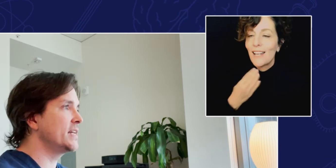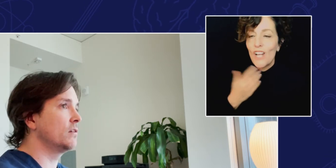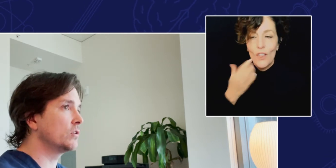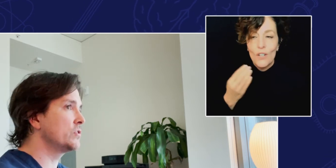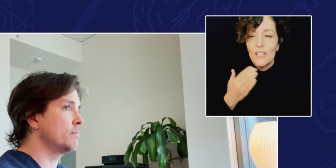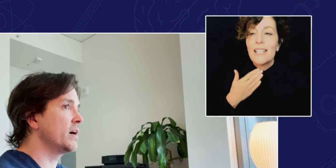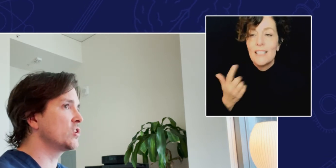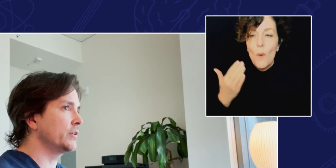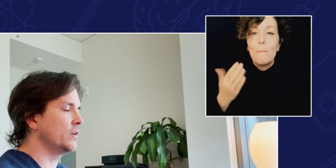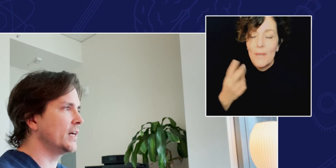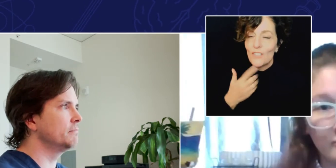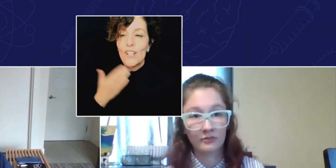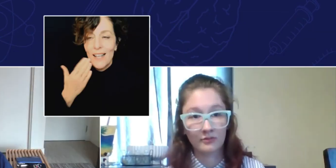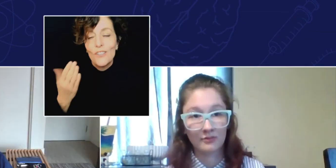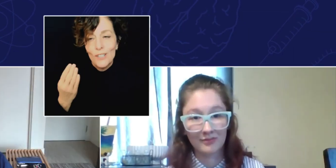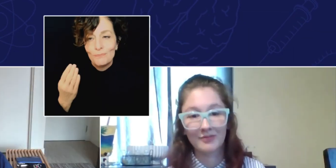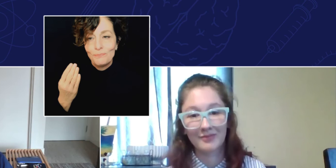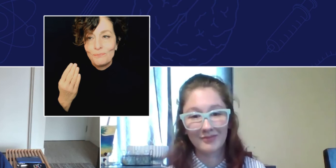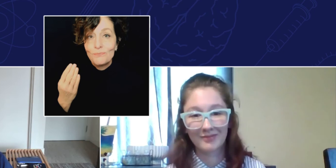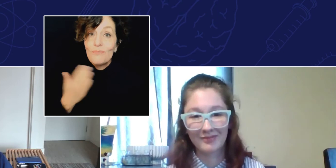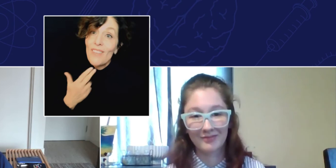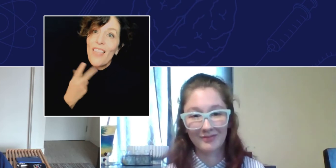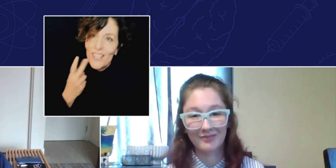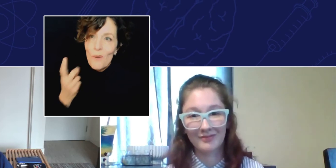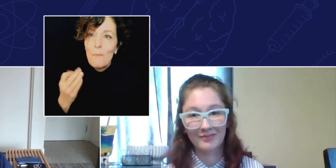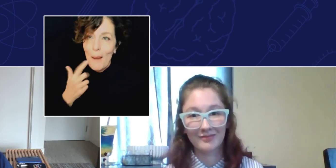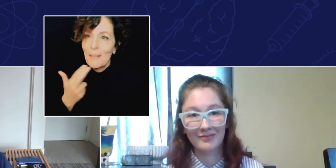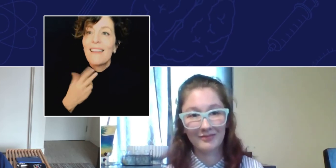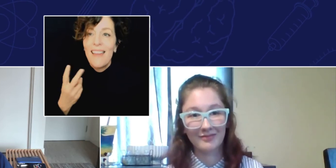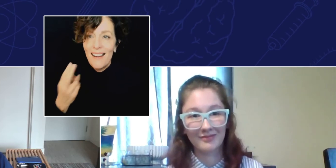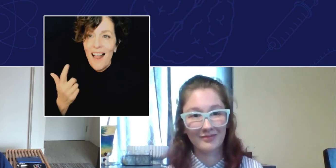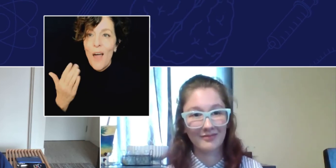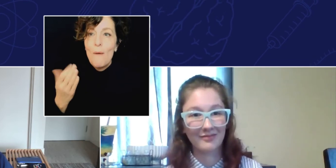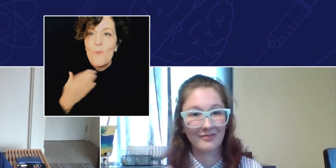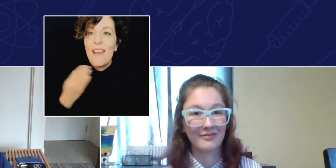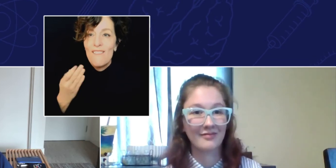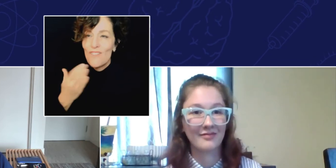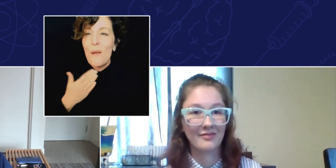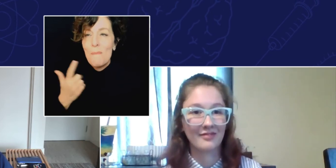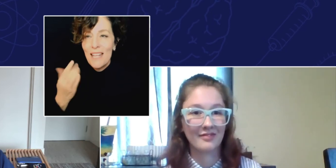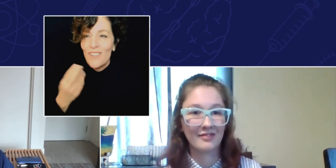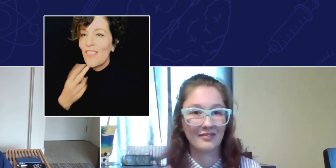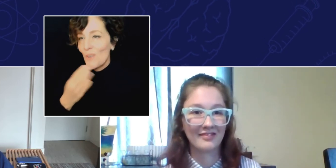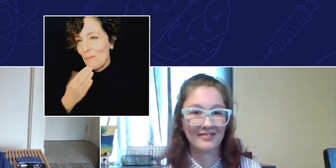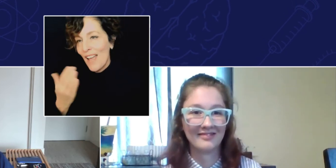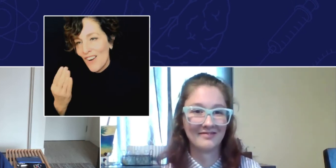I didn't learn until much later on. [DR. RUFFIN] I think you're probably getting a lot more information than you get -- uh, bet on.